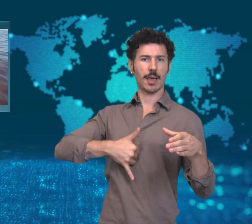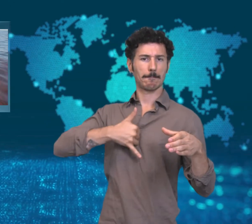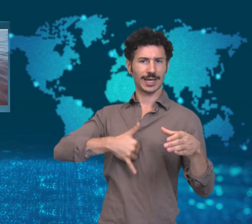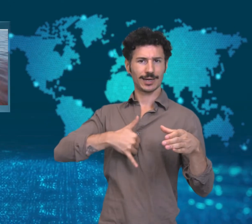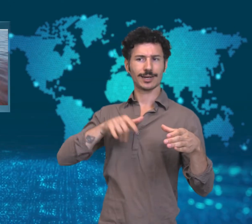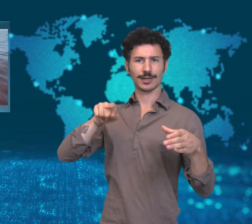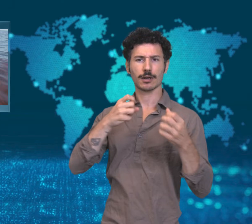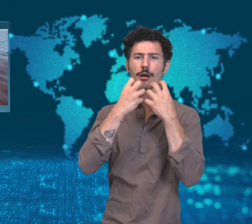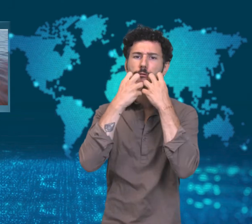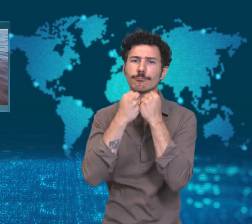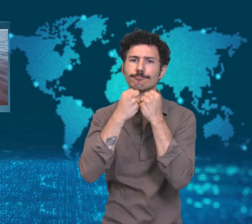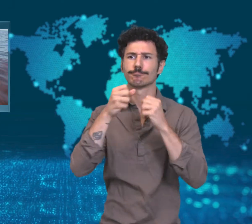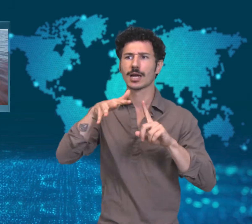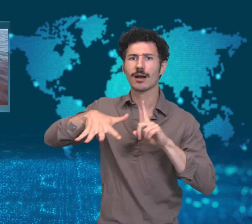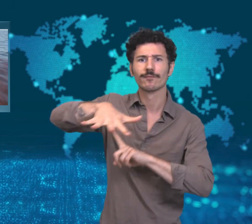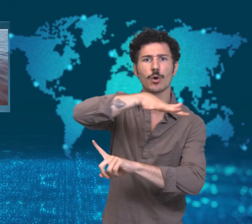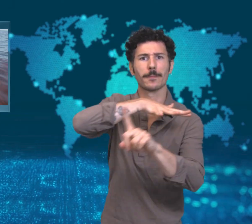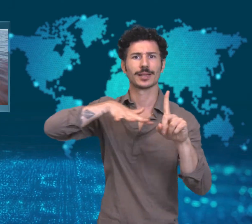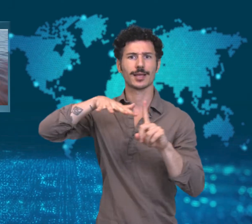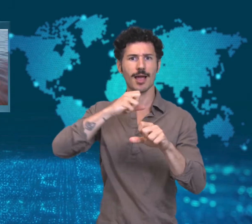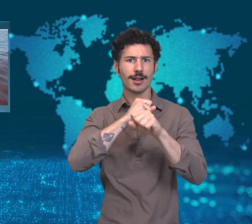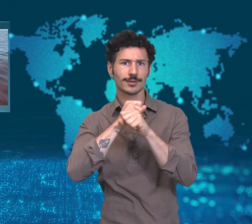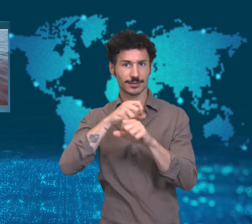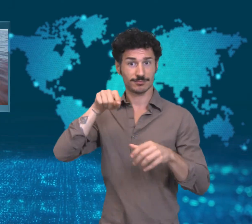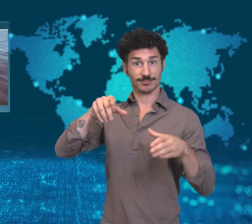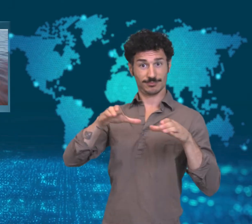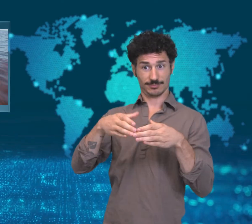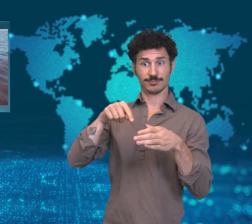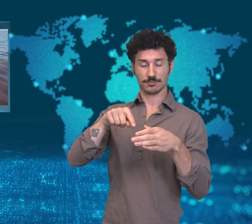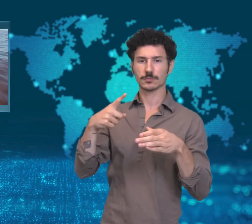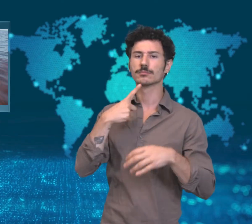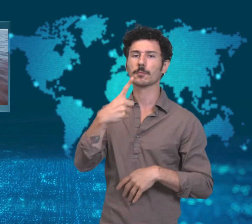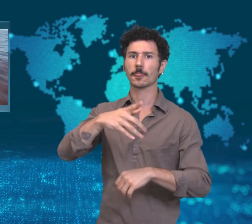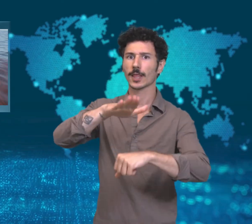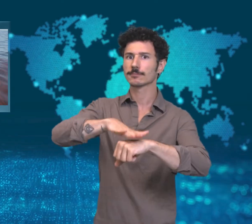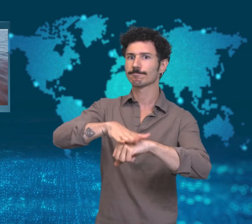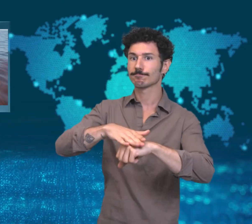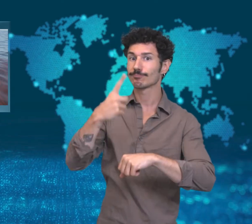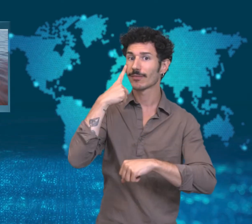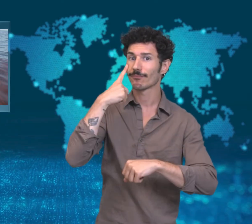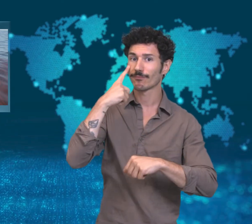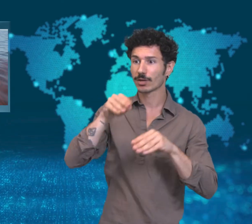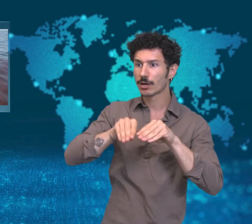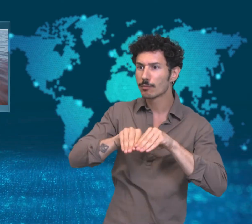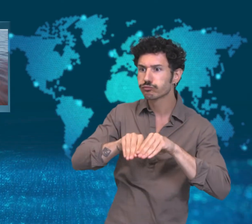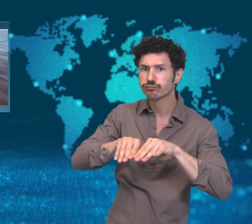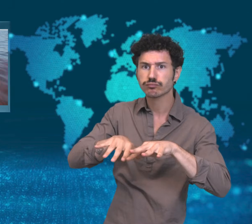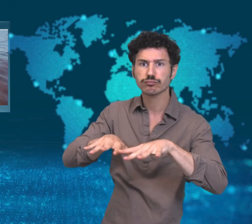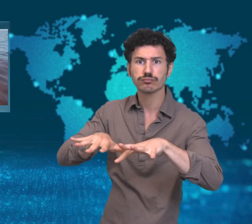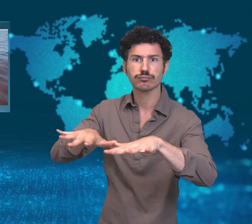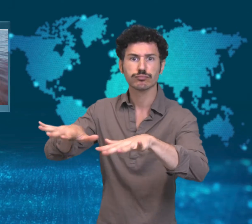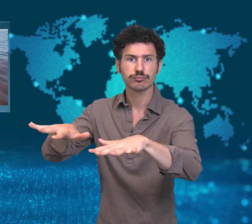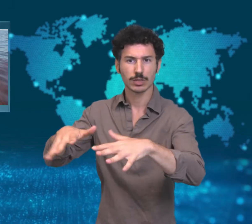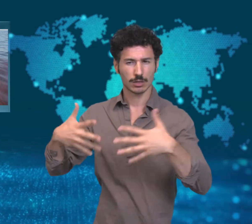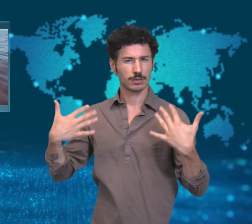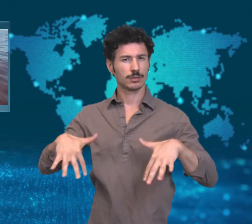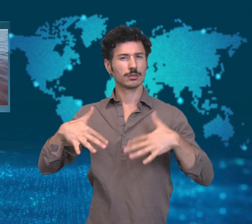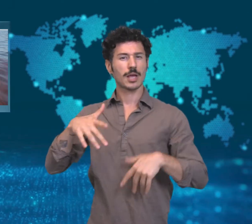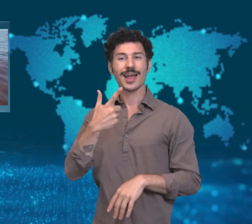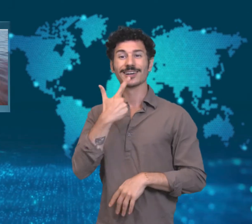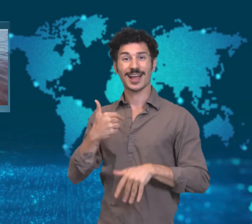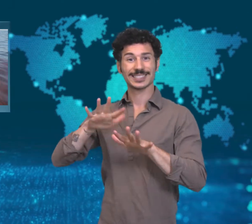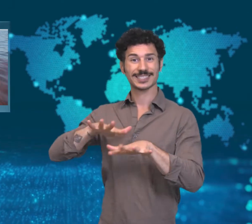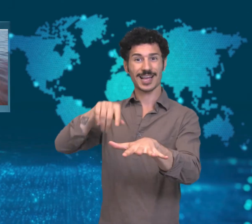if the tanker ruptures or explodes.